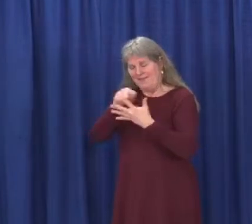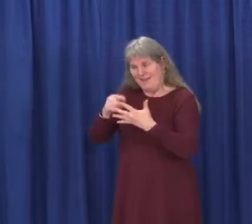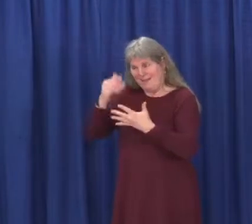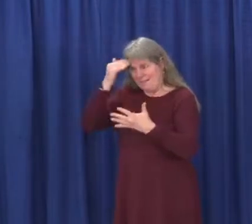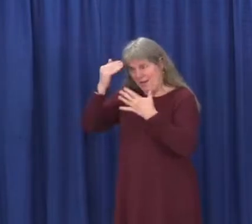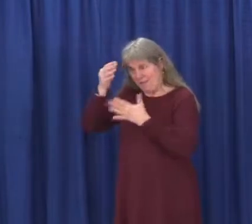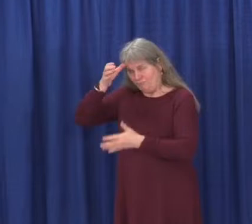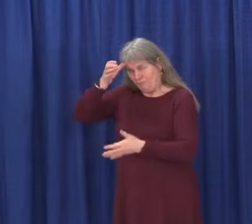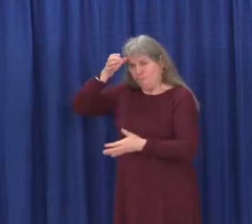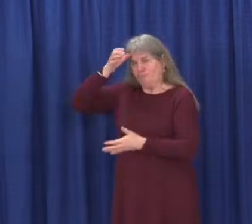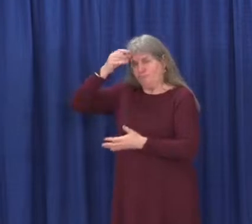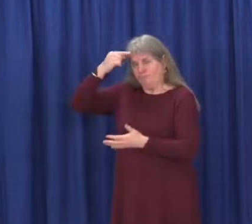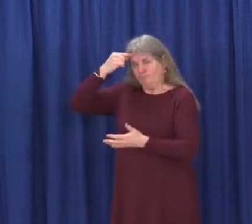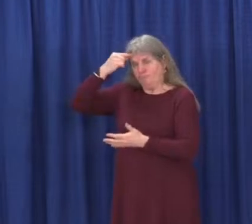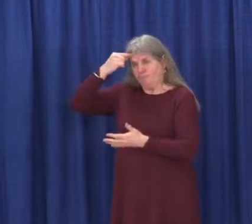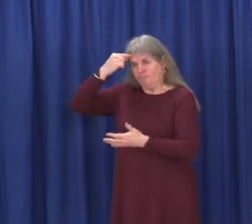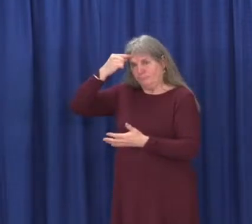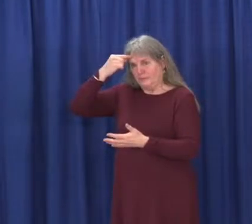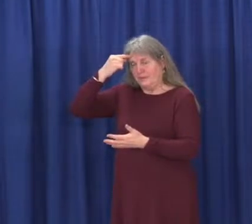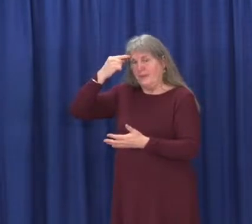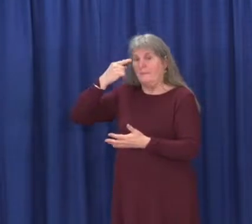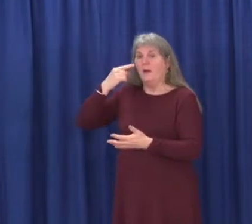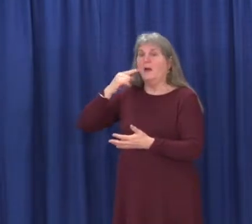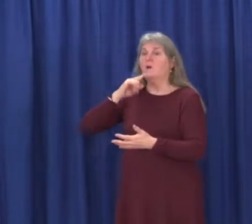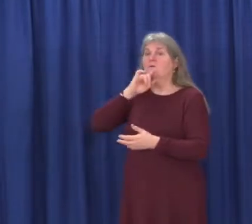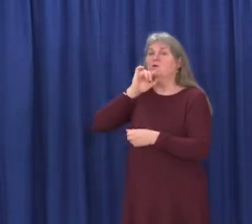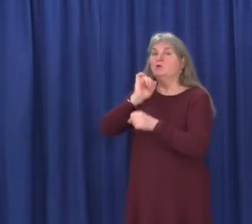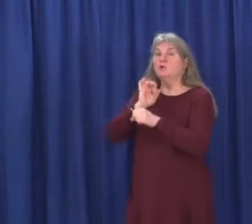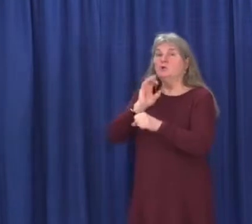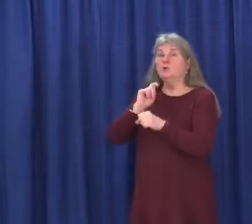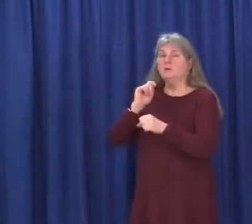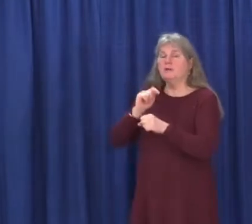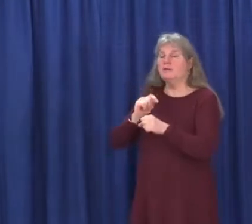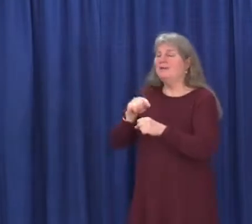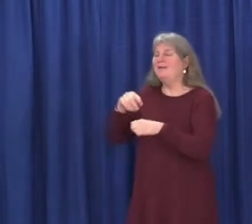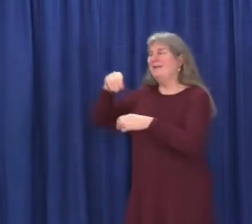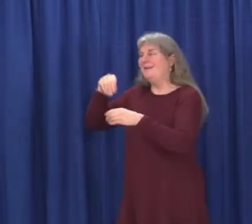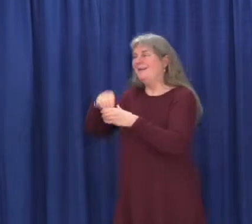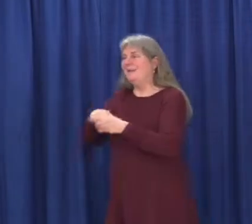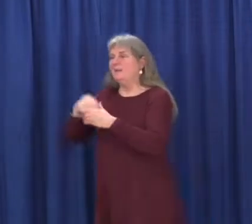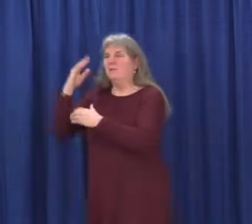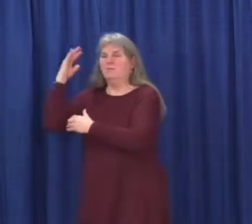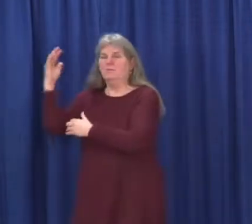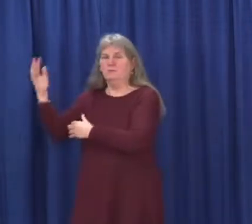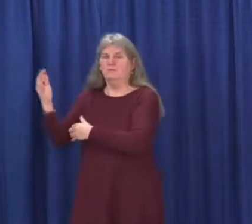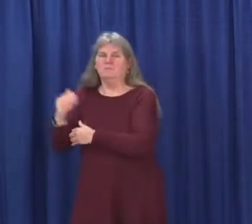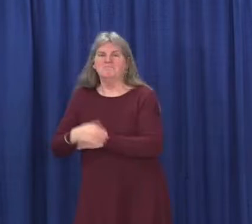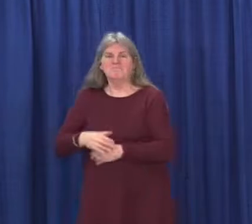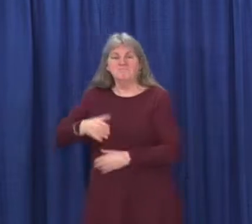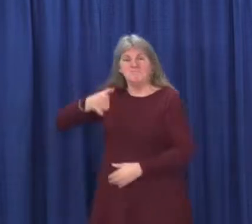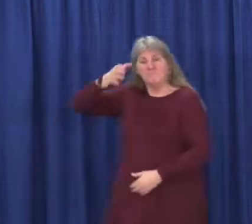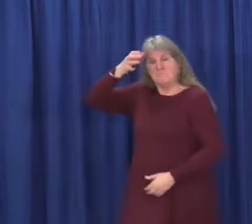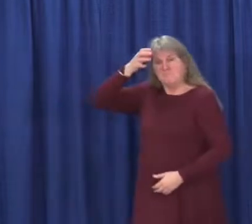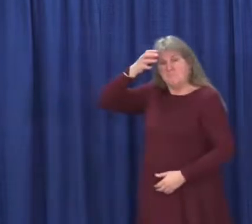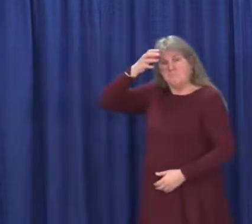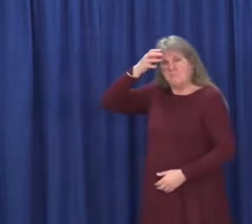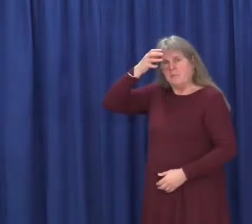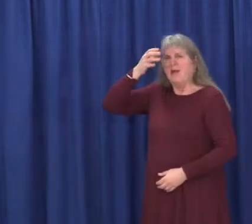However, it's really doing it when you learn. If I had all that knowledge, and I went out with a very experienced hunter, we all know that that